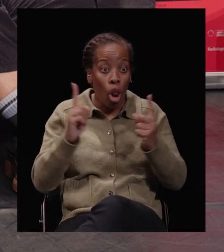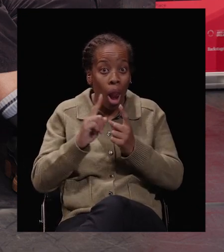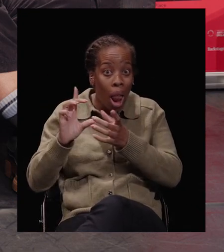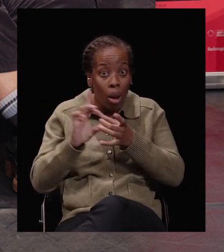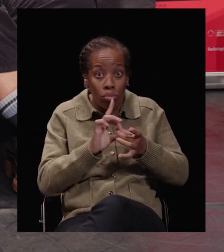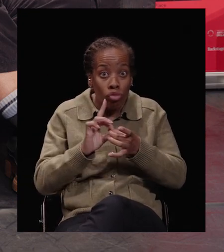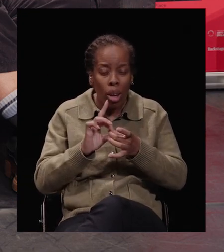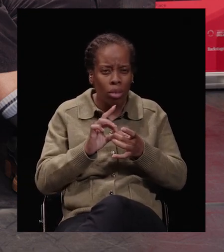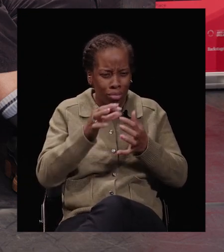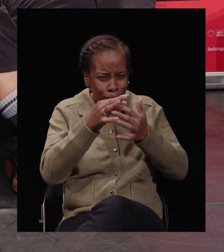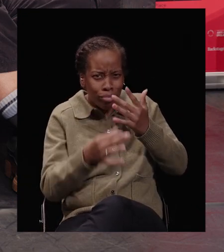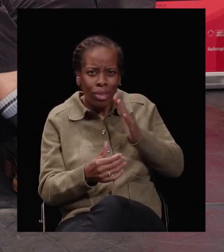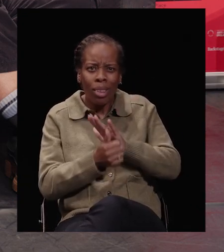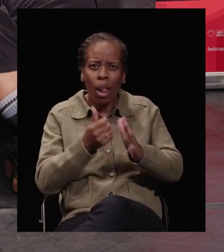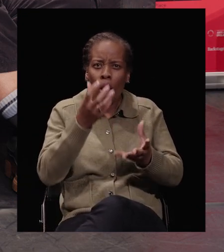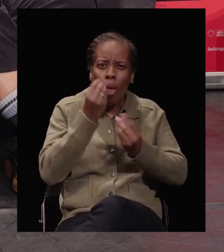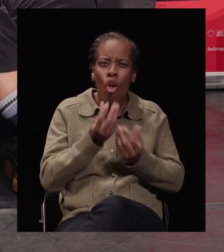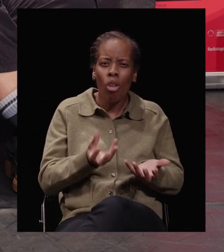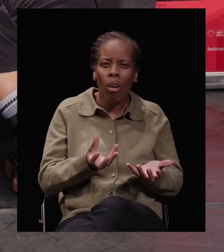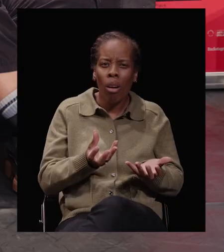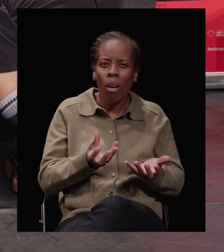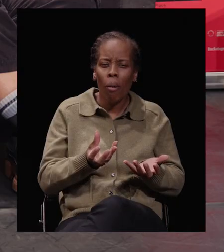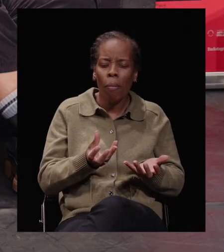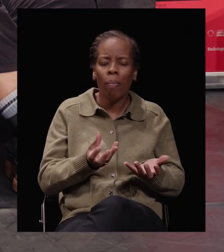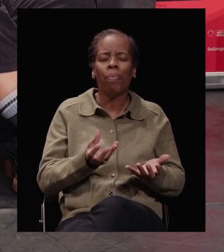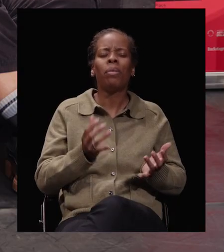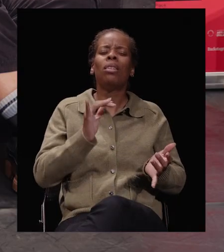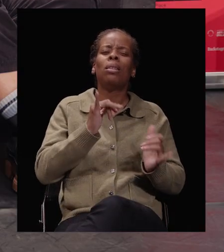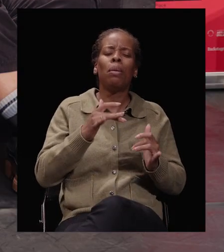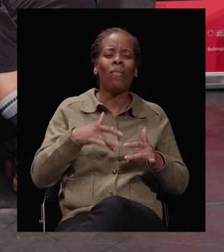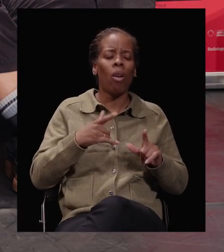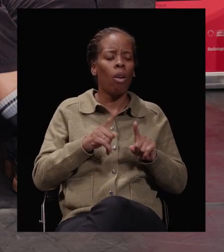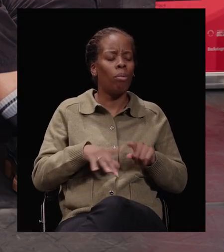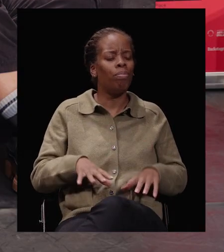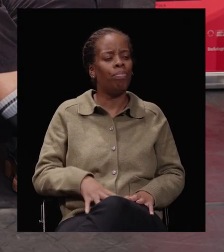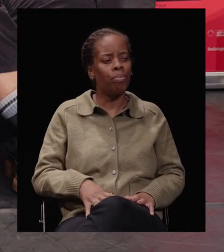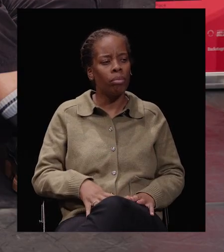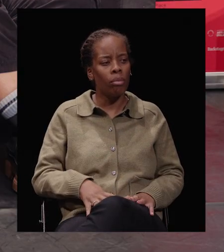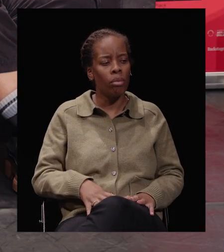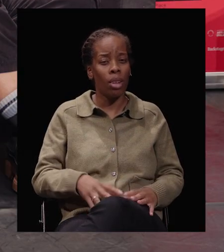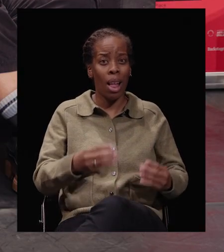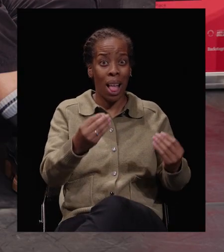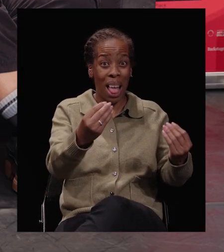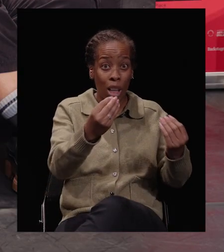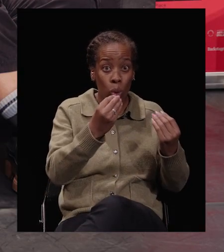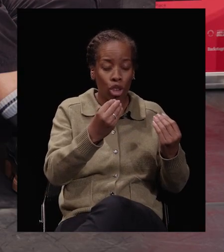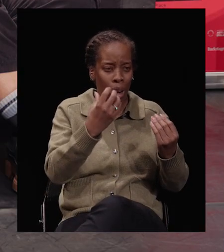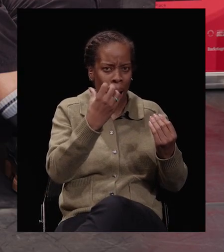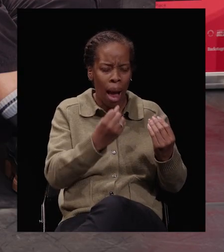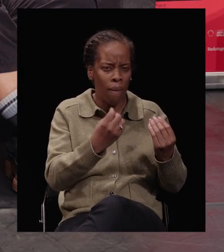I think there's, sometimes, I feel like education gets really compartmentalised into subjects